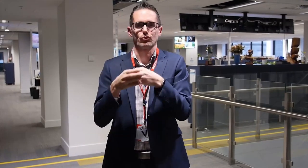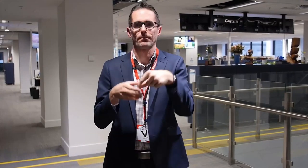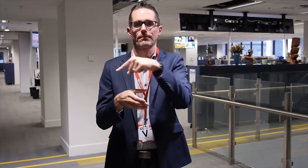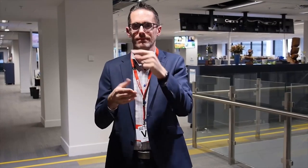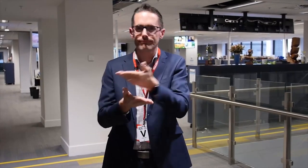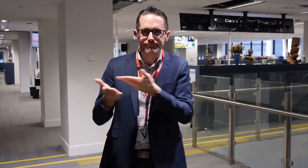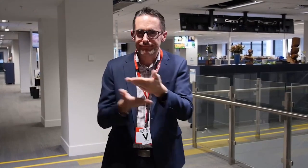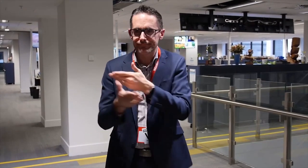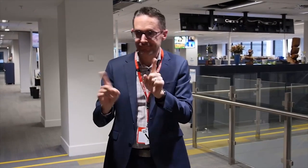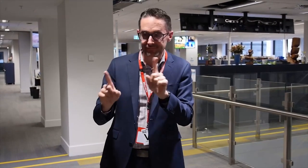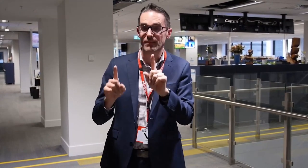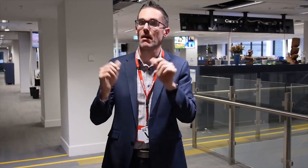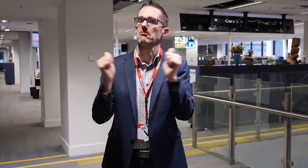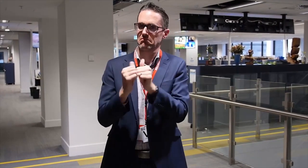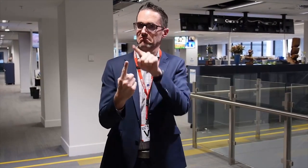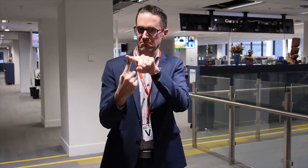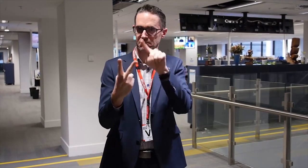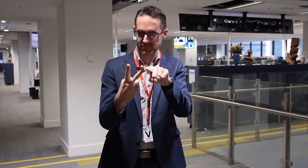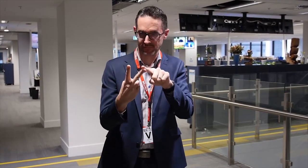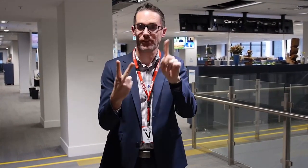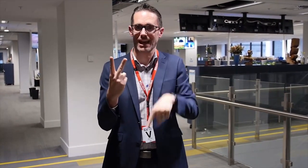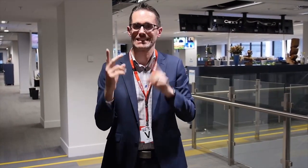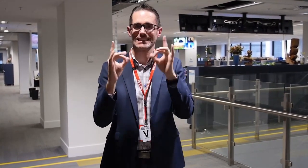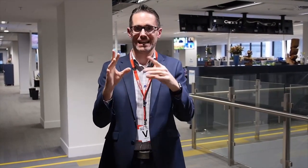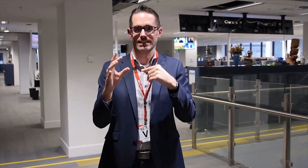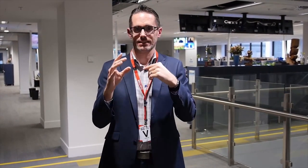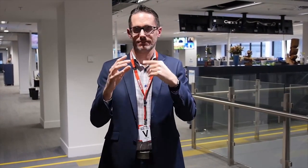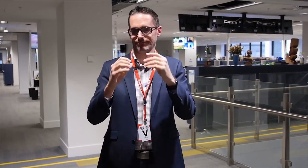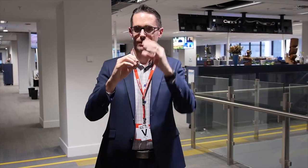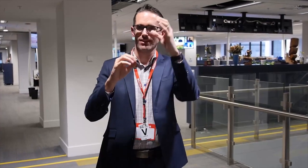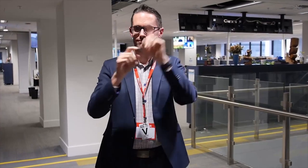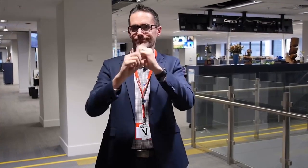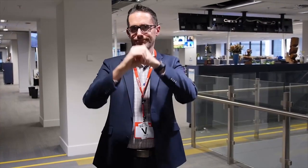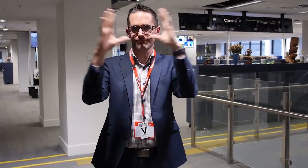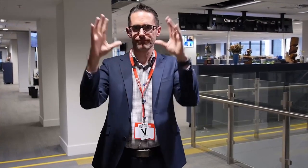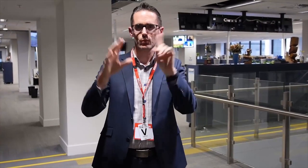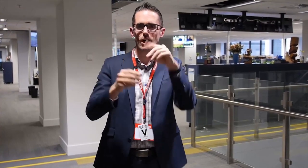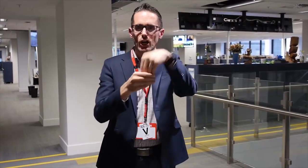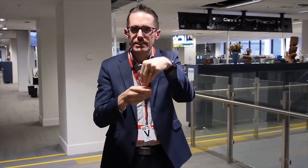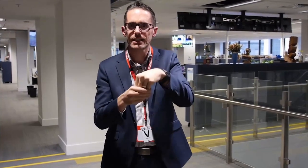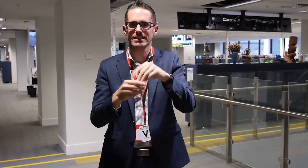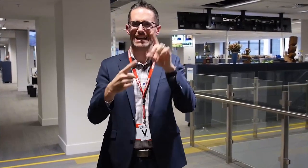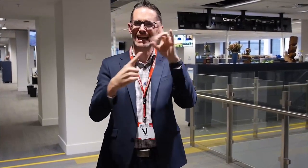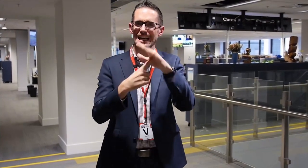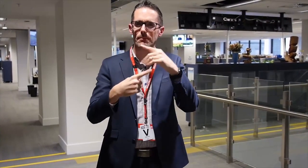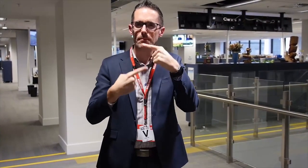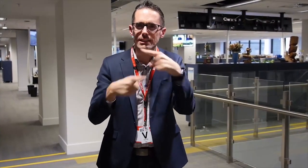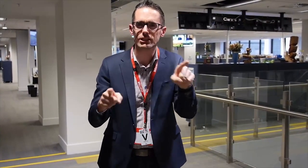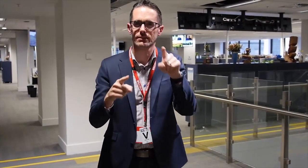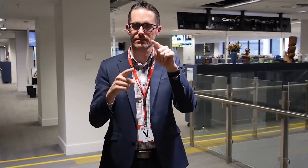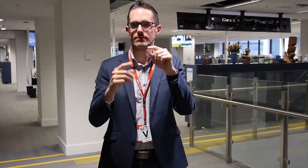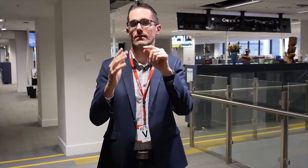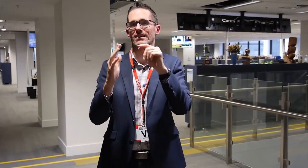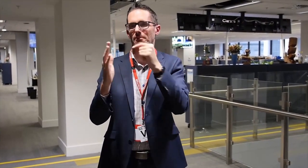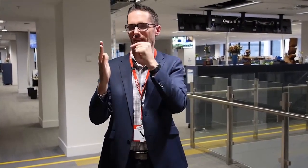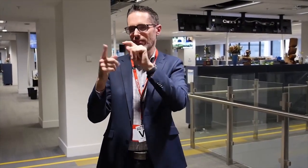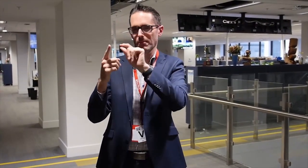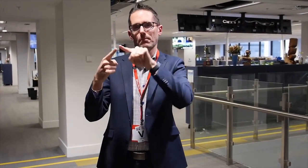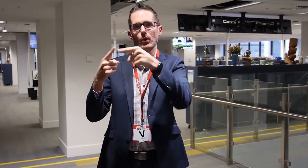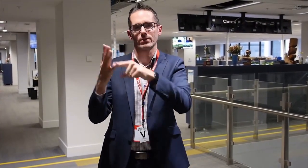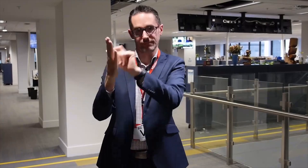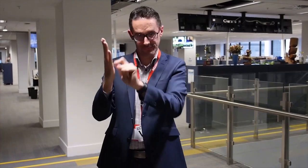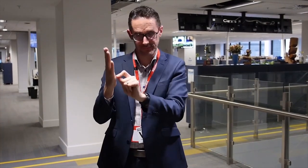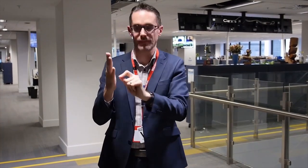The team work together to discuss, conceptualize the news content and what it means contextually.